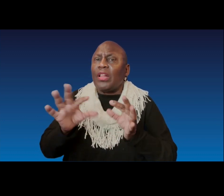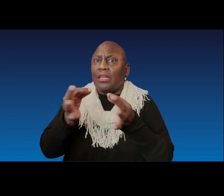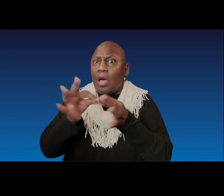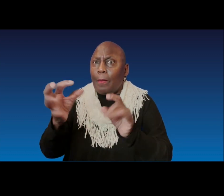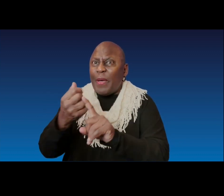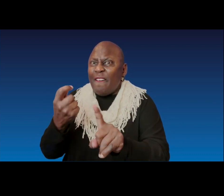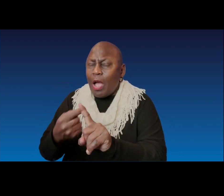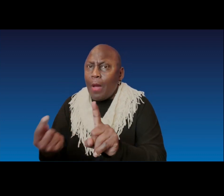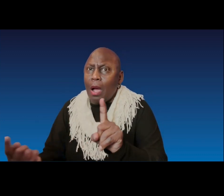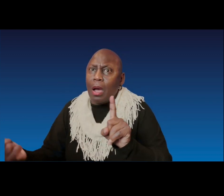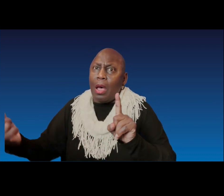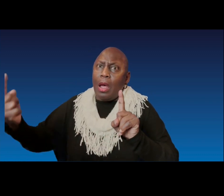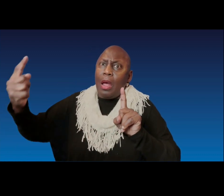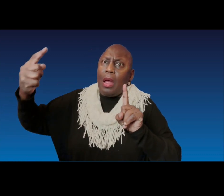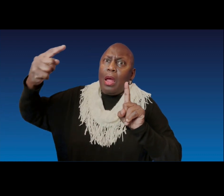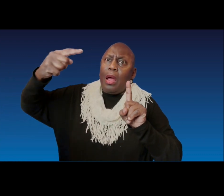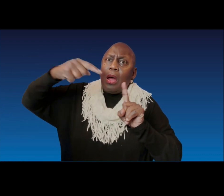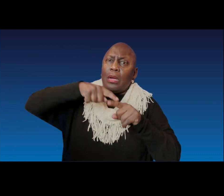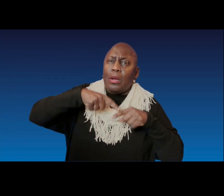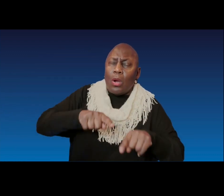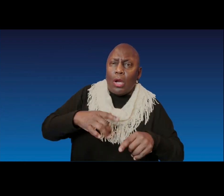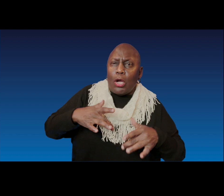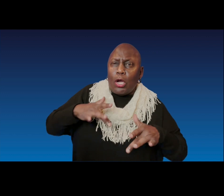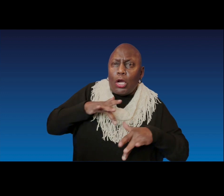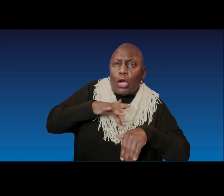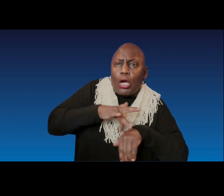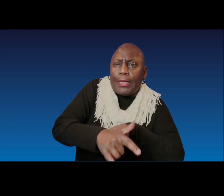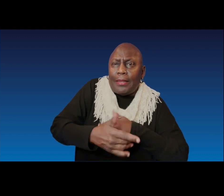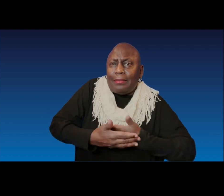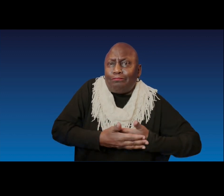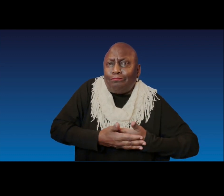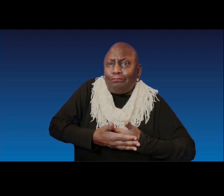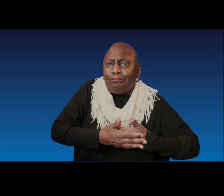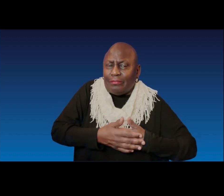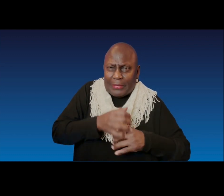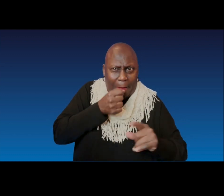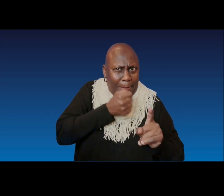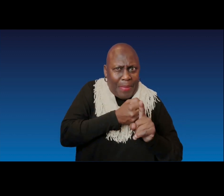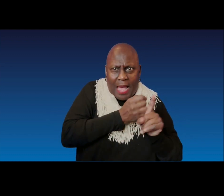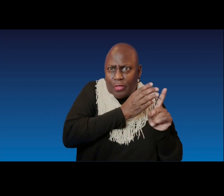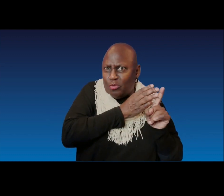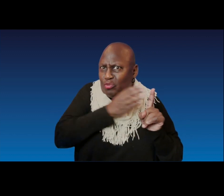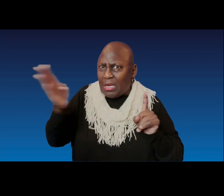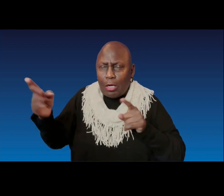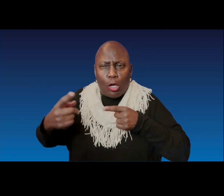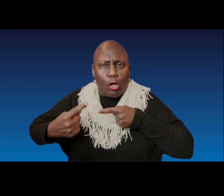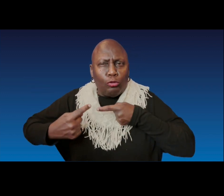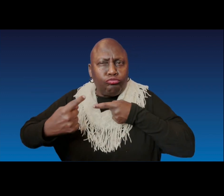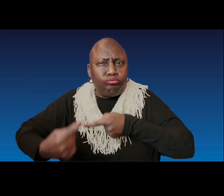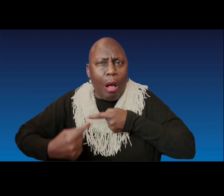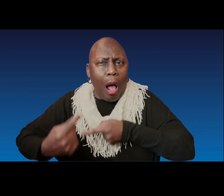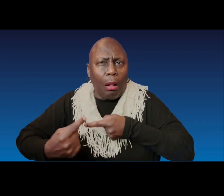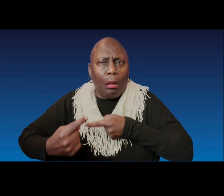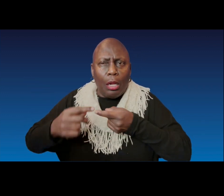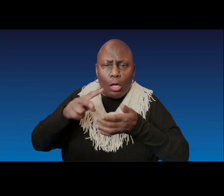who clearly experience language deprivation in their early years and it's impacted them for the rest of their lives,